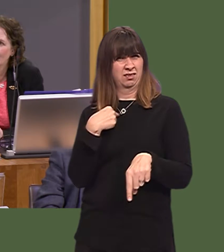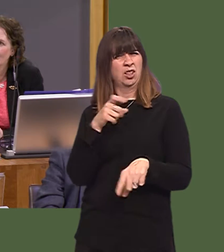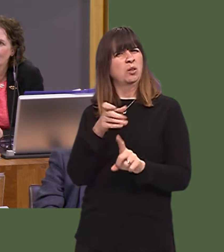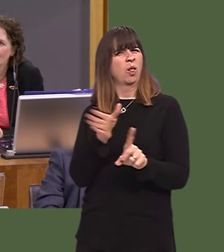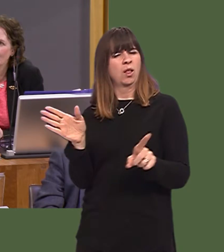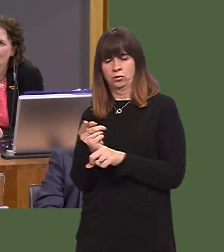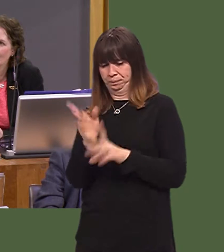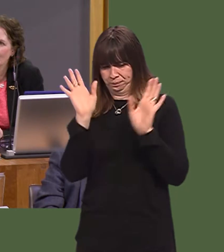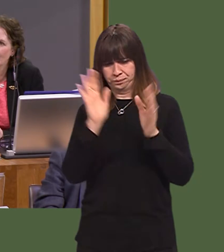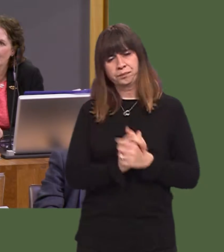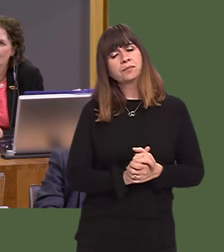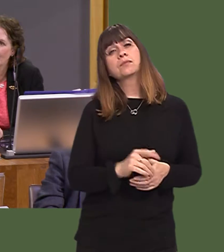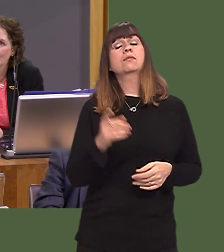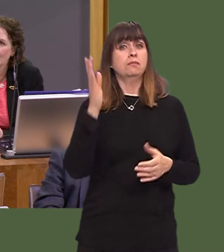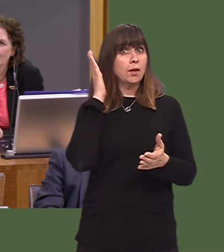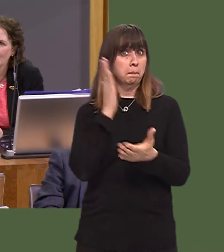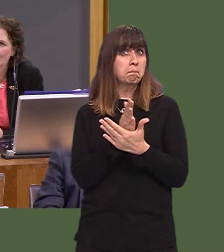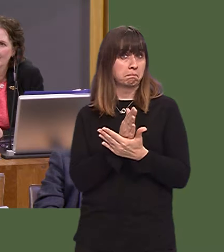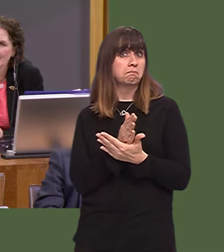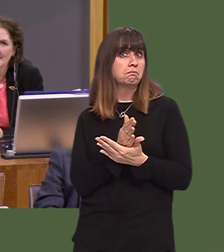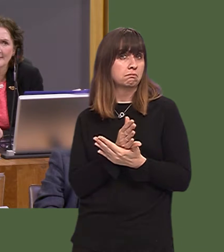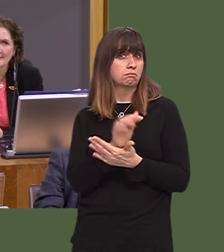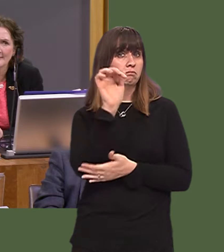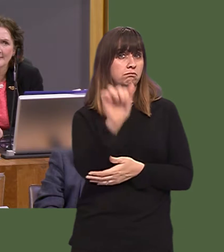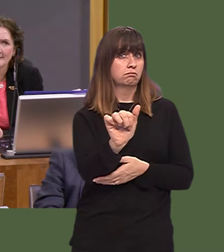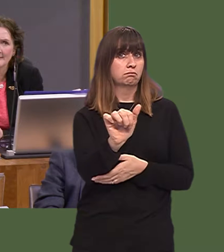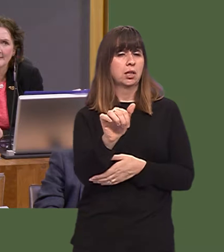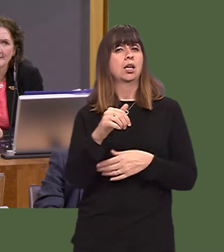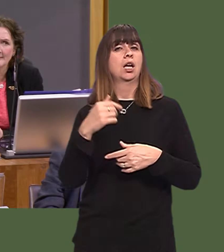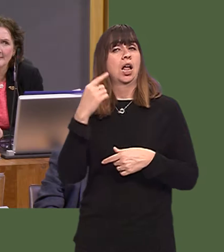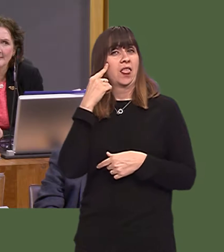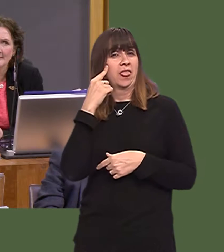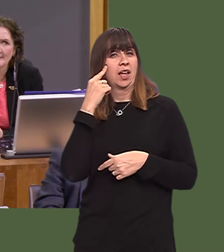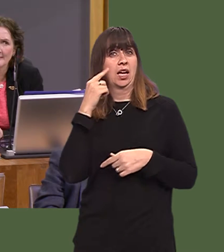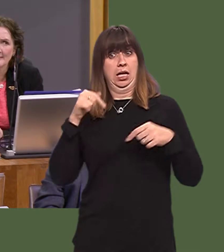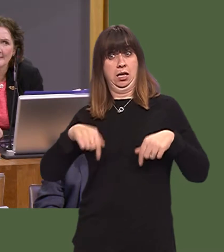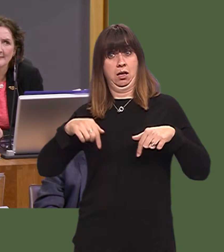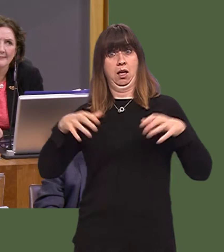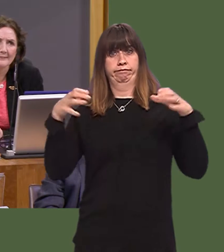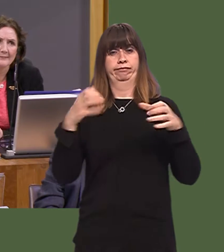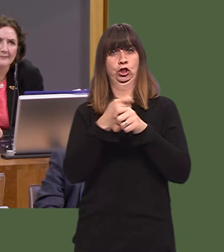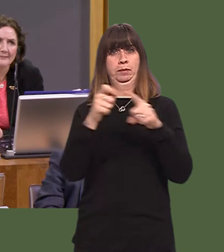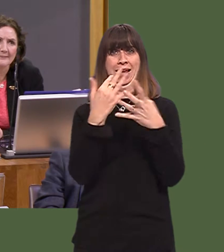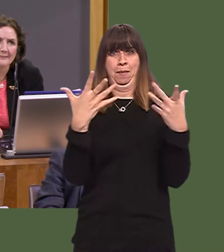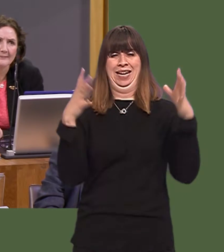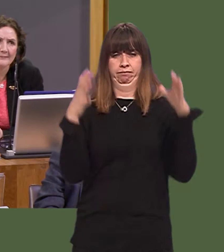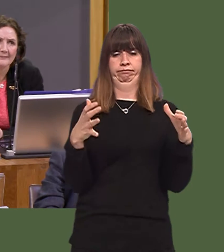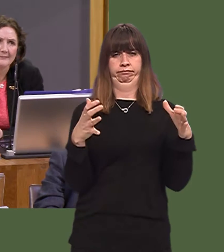It is true that there is a pincer movement here of increasing demand on GPs, and with